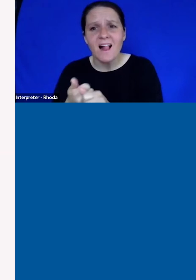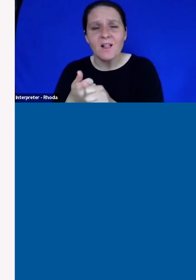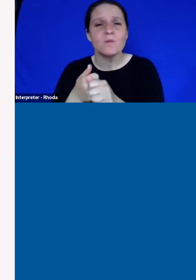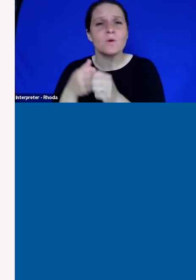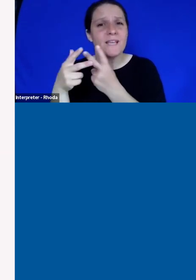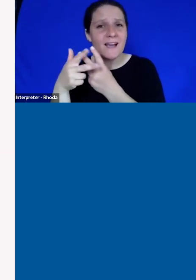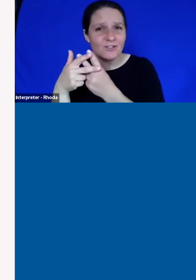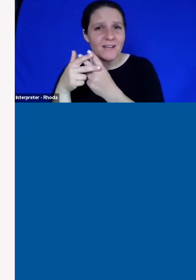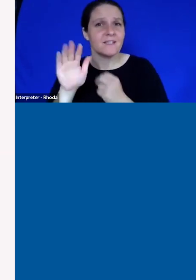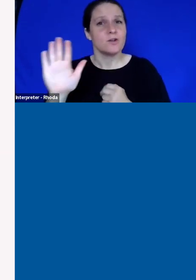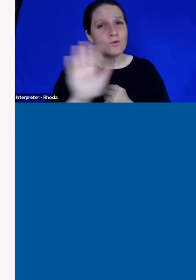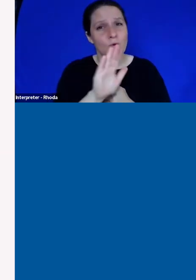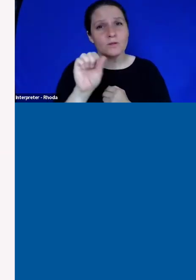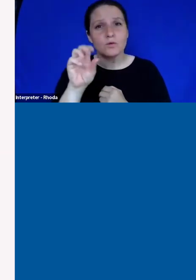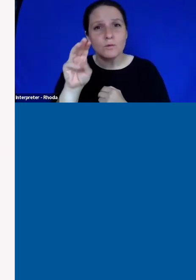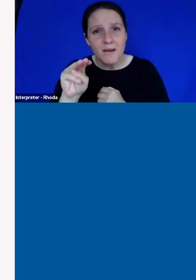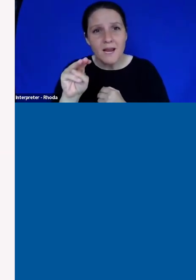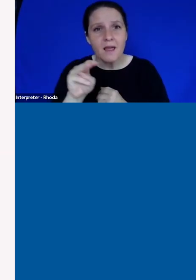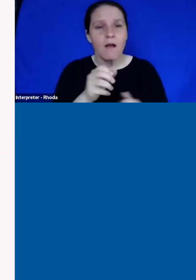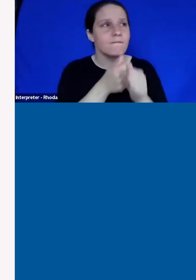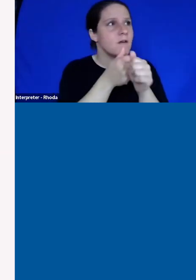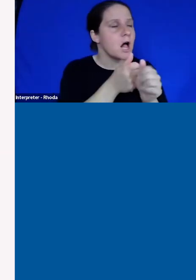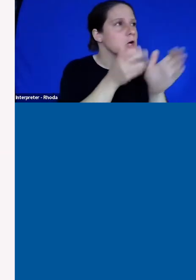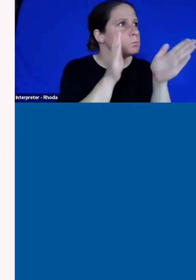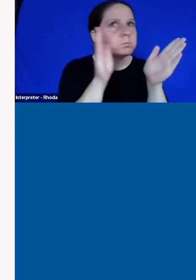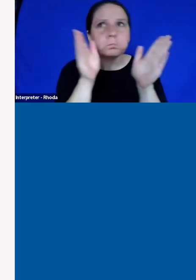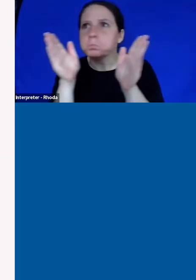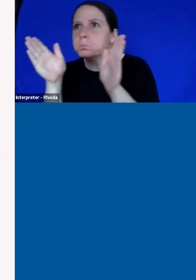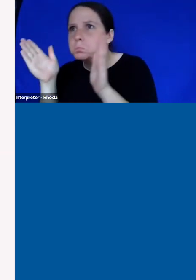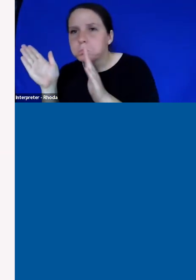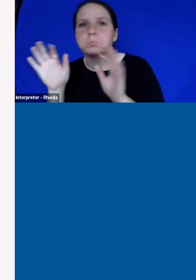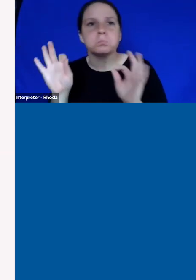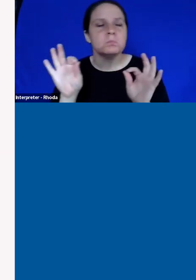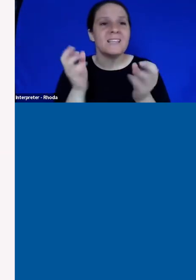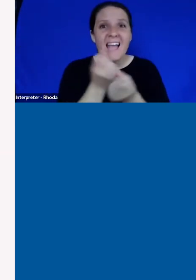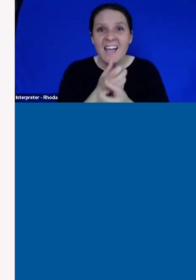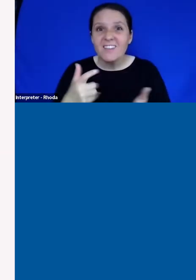with the latest practices and bugs. Everything I've learned that I have shared with you today